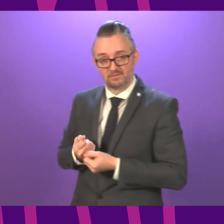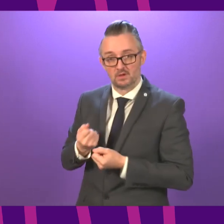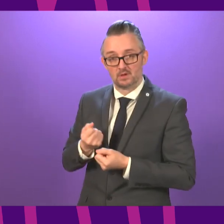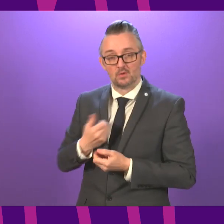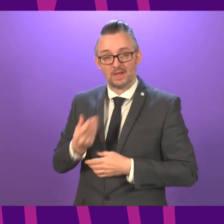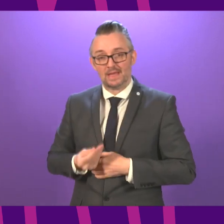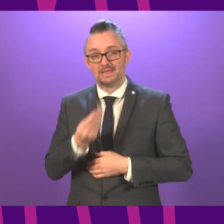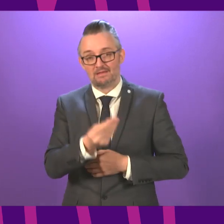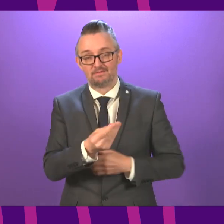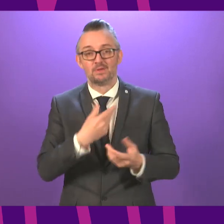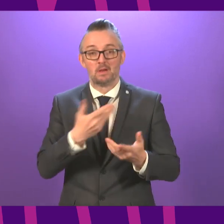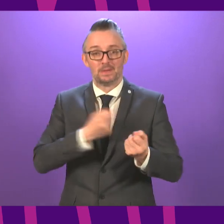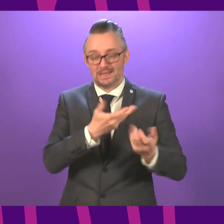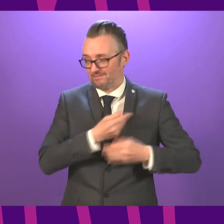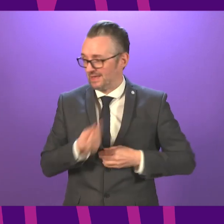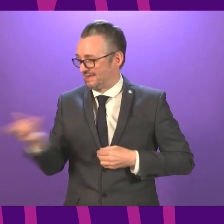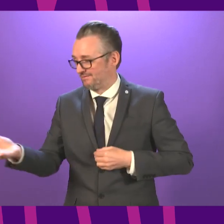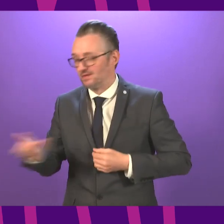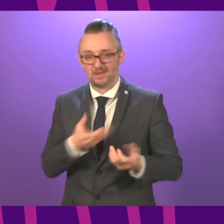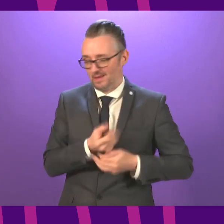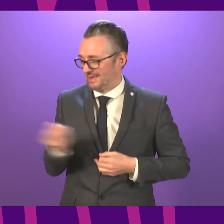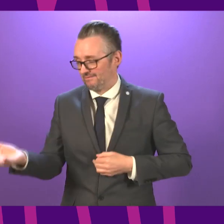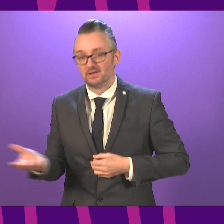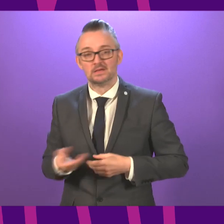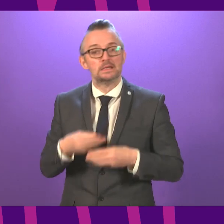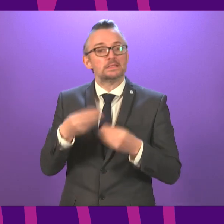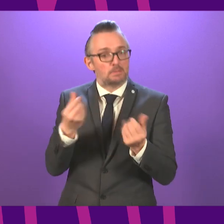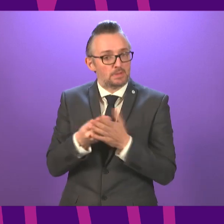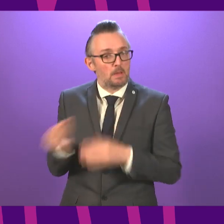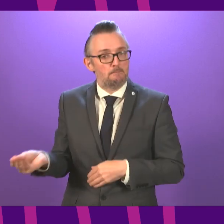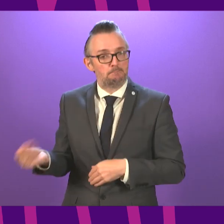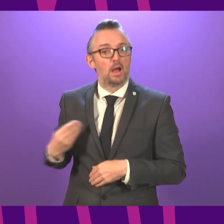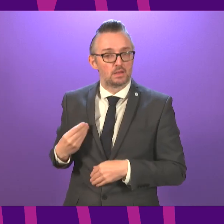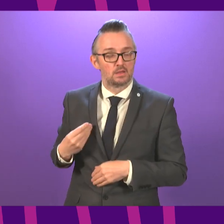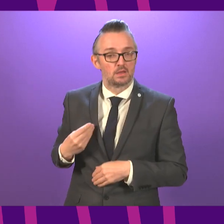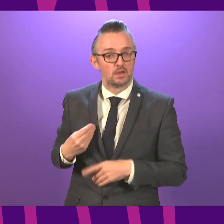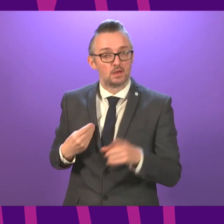undoubtedly, had some money back. However, the full accounting for that money, when it is shown,